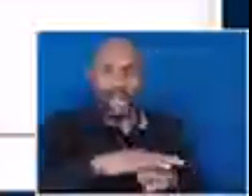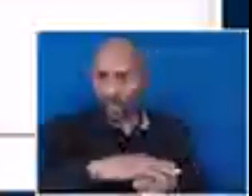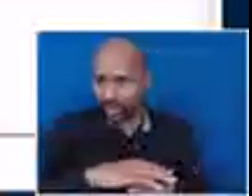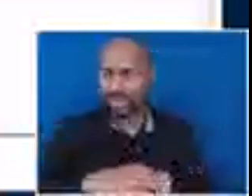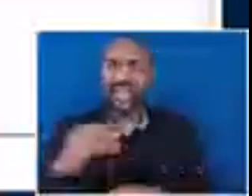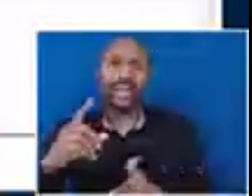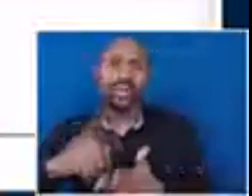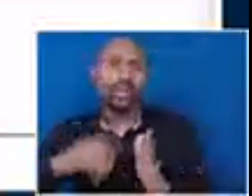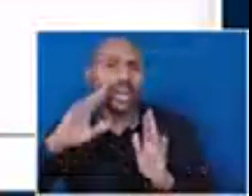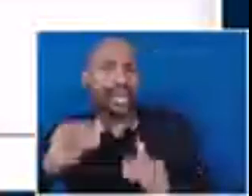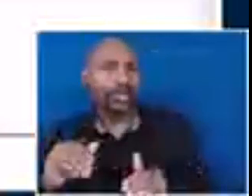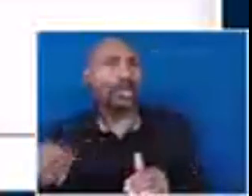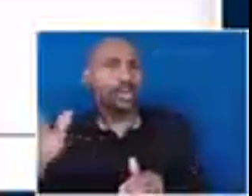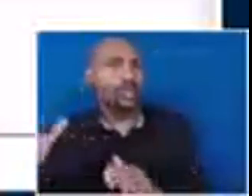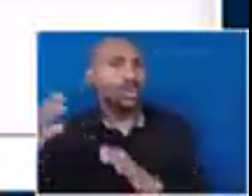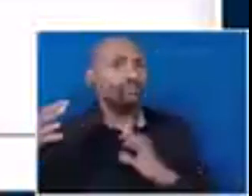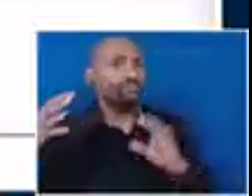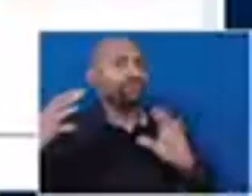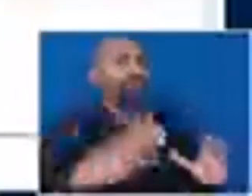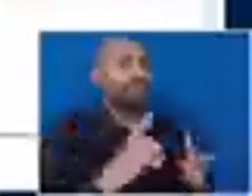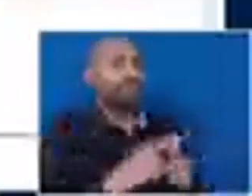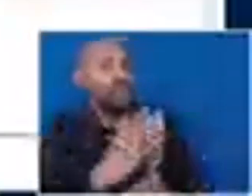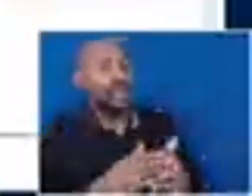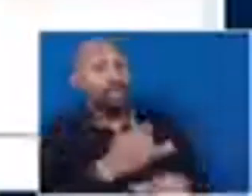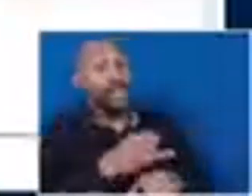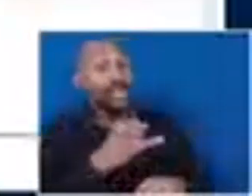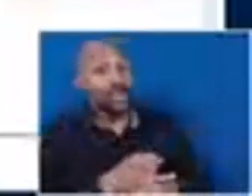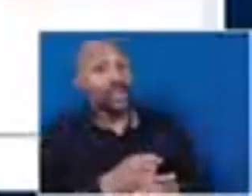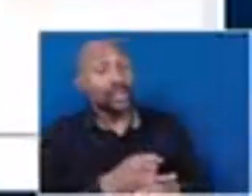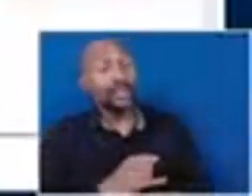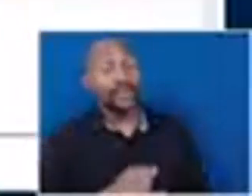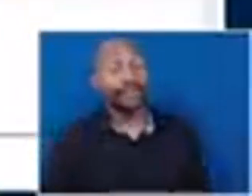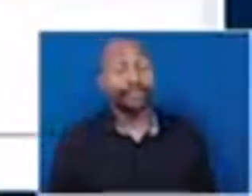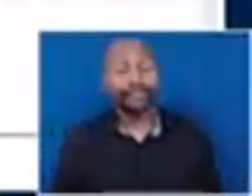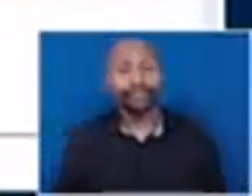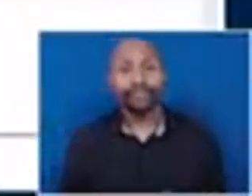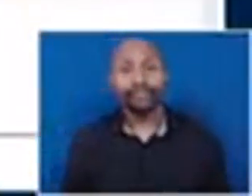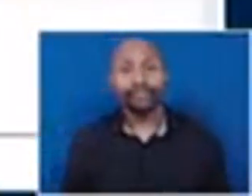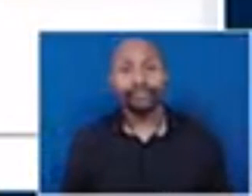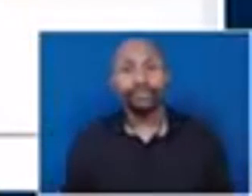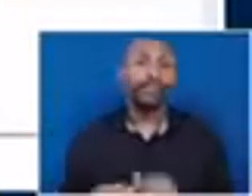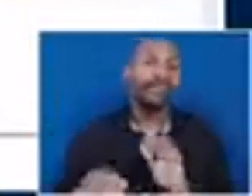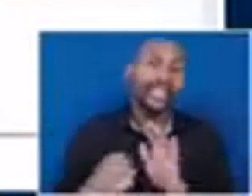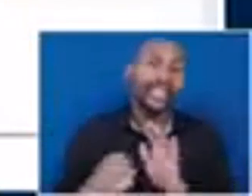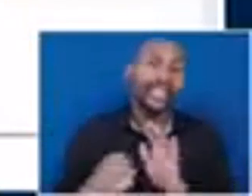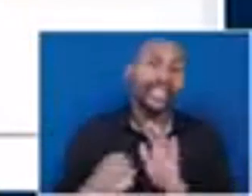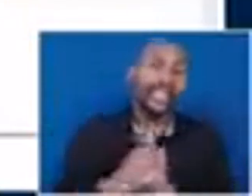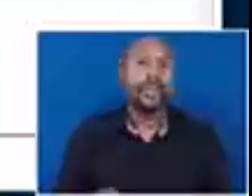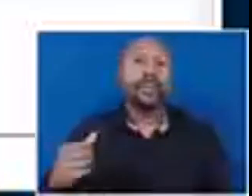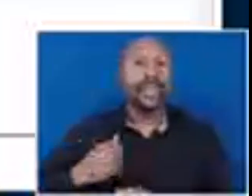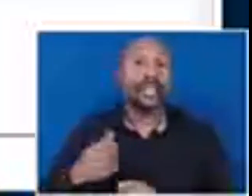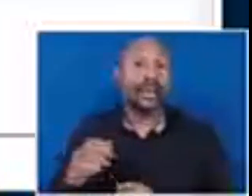institutions. And, you know, there's the example of the military bases that we were trying to create a carve-out for.